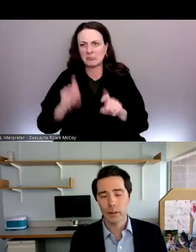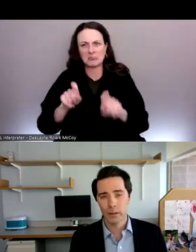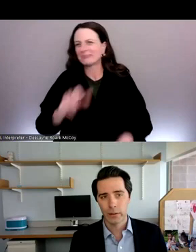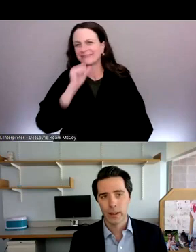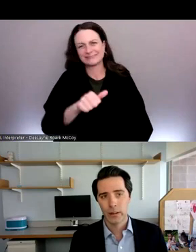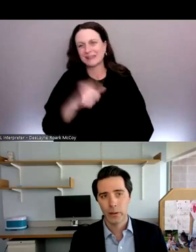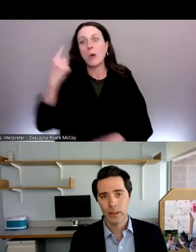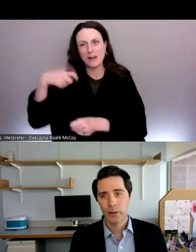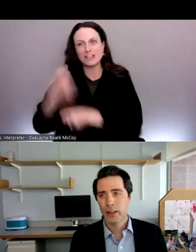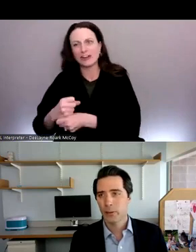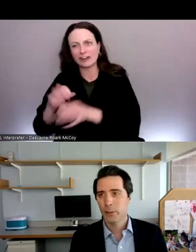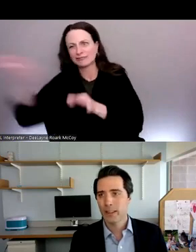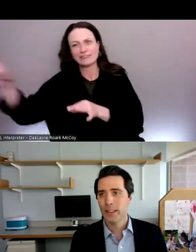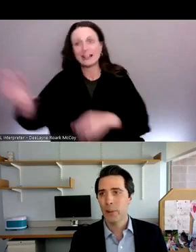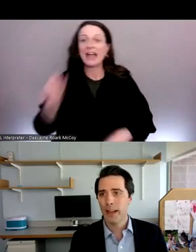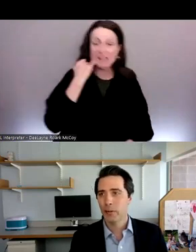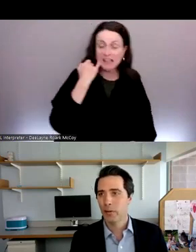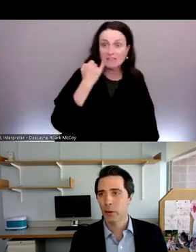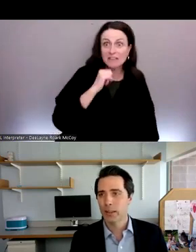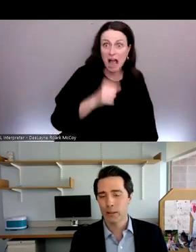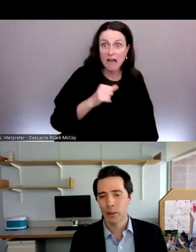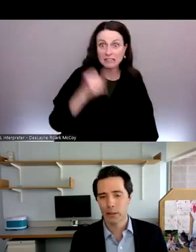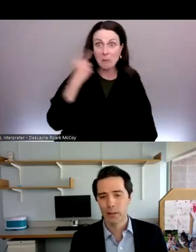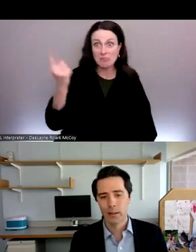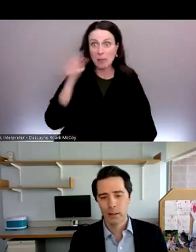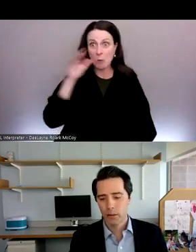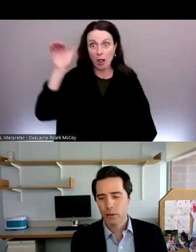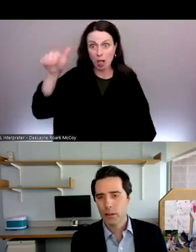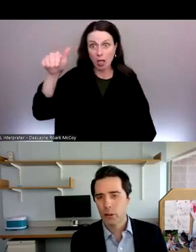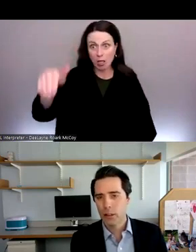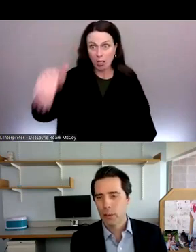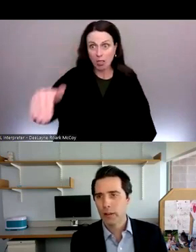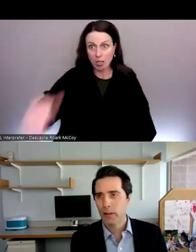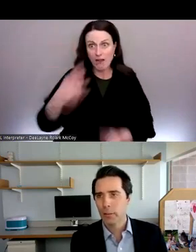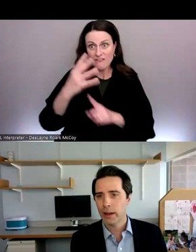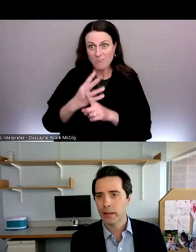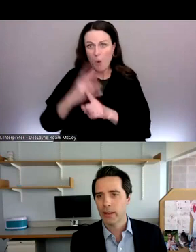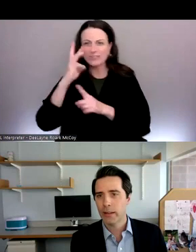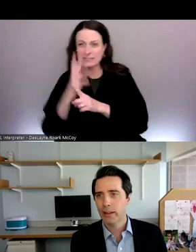year whereas otherwise we may see them back every four to six months so it does